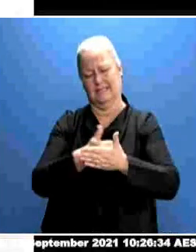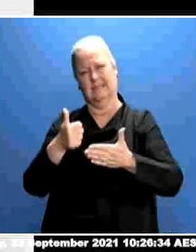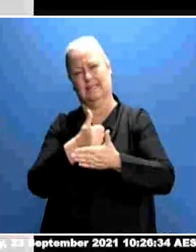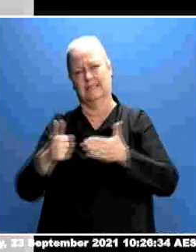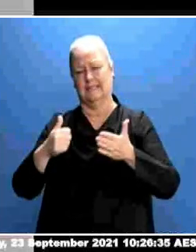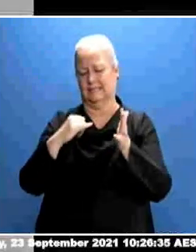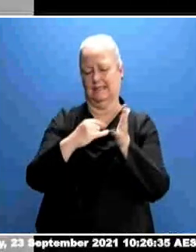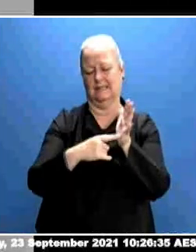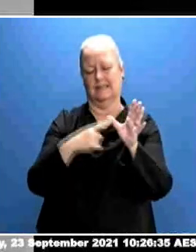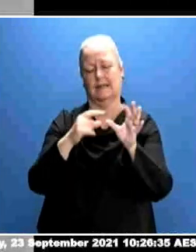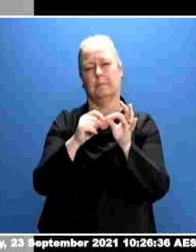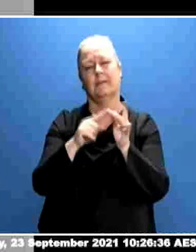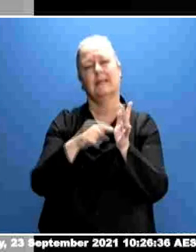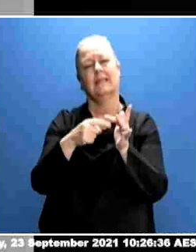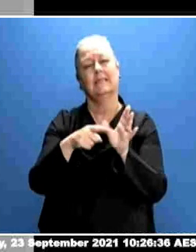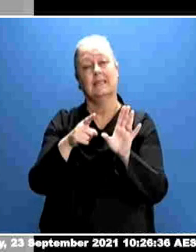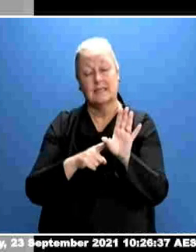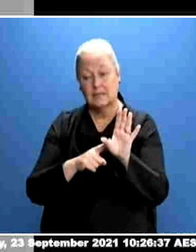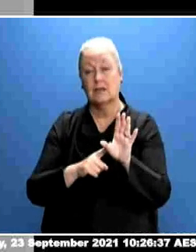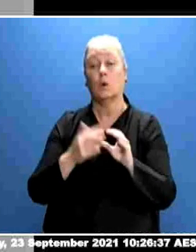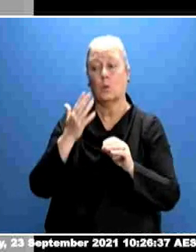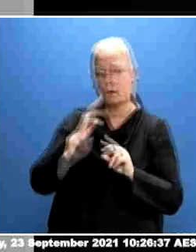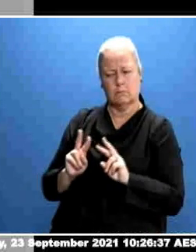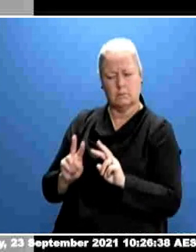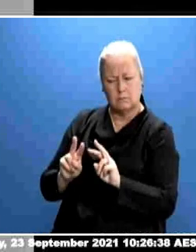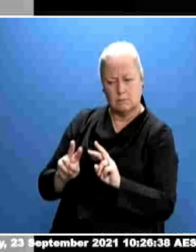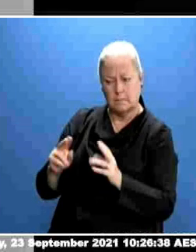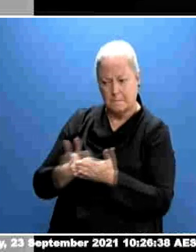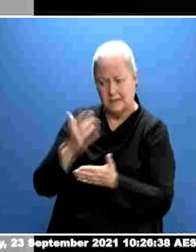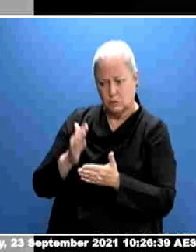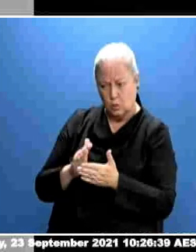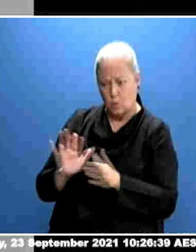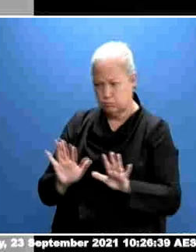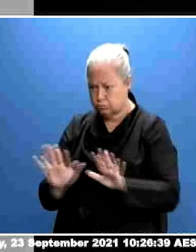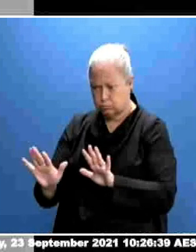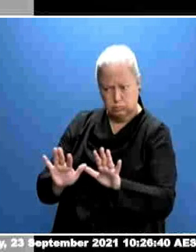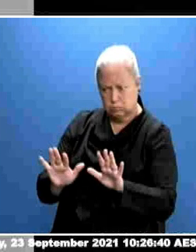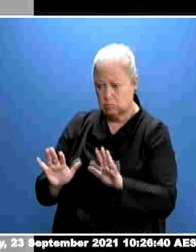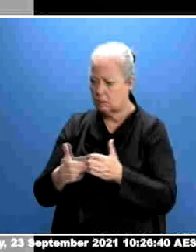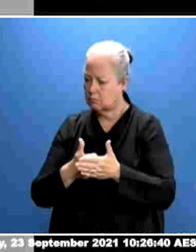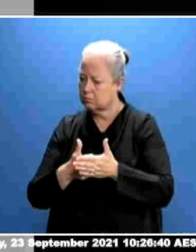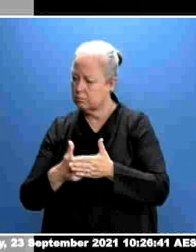once the child can understand and demonstrate the importance of their health and personal safety..... Now,